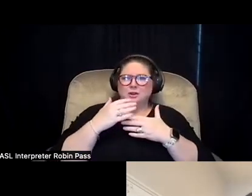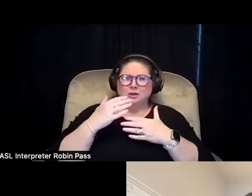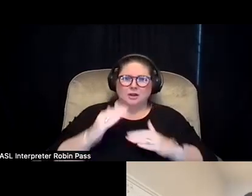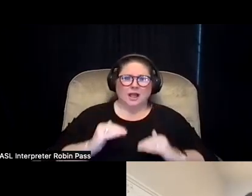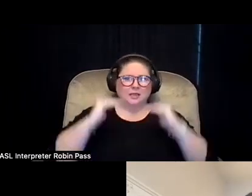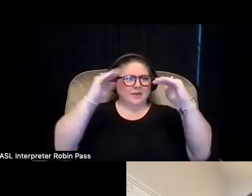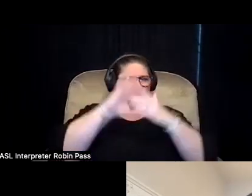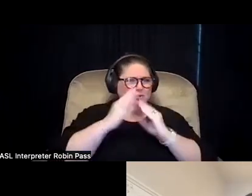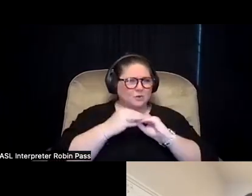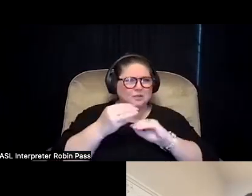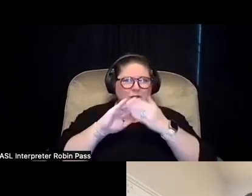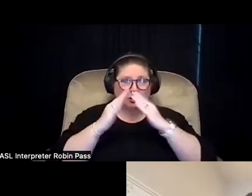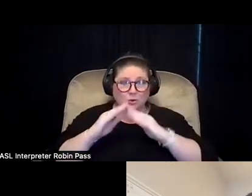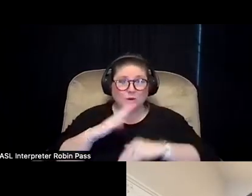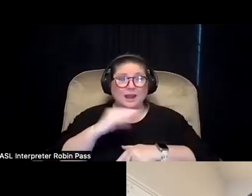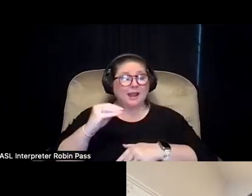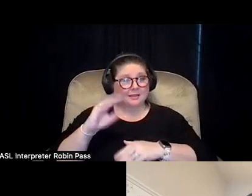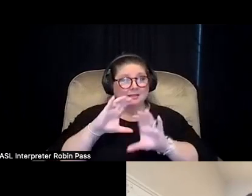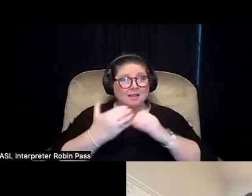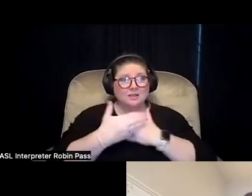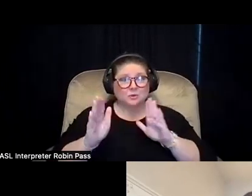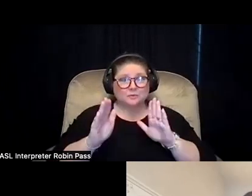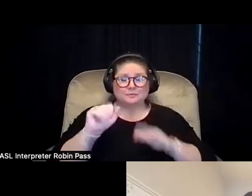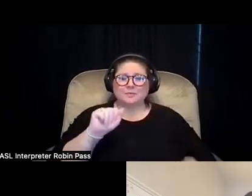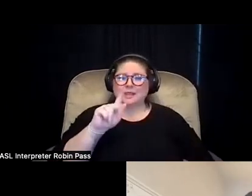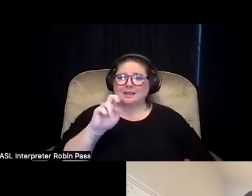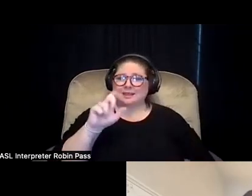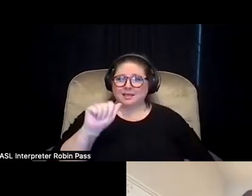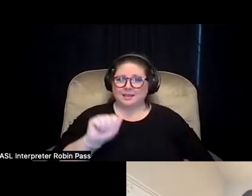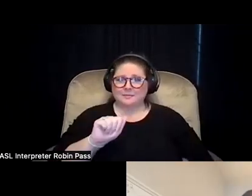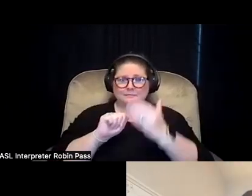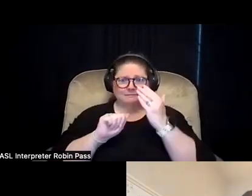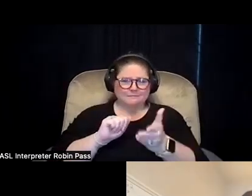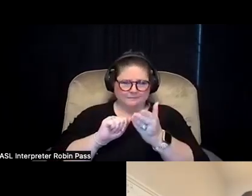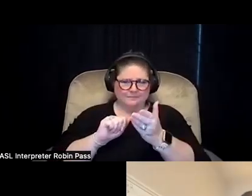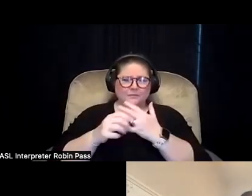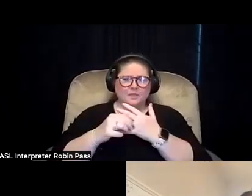in our classrooms so akilah i want to kick it off to you because you really inspired me with that